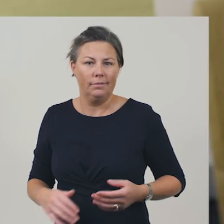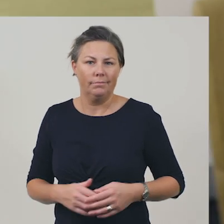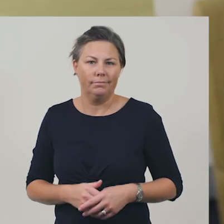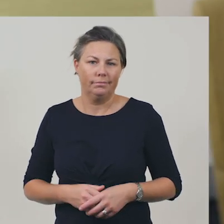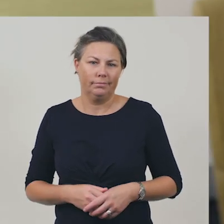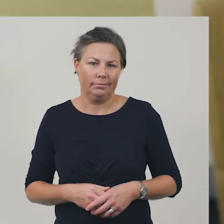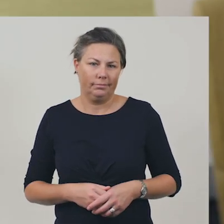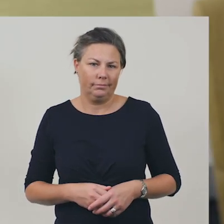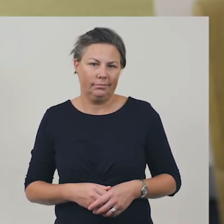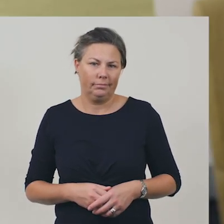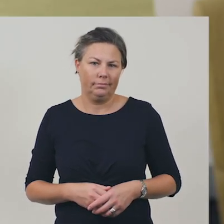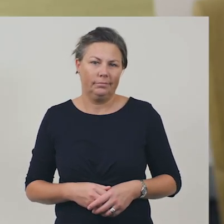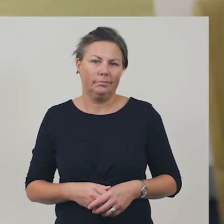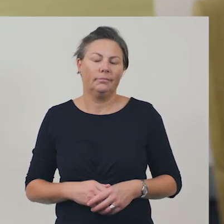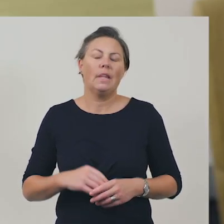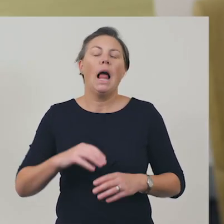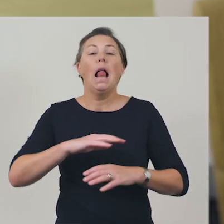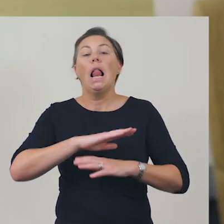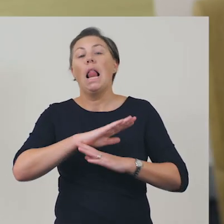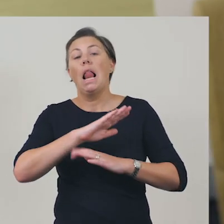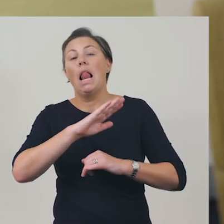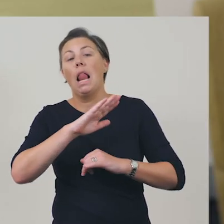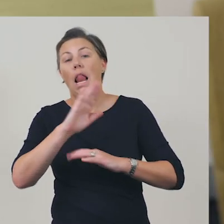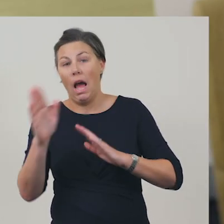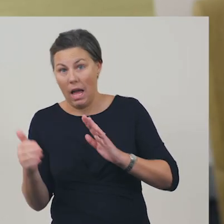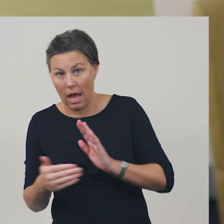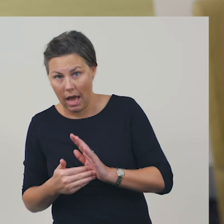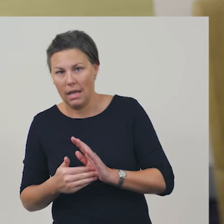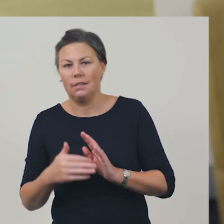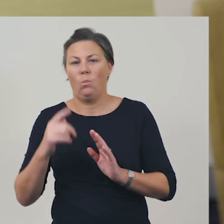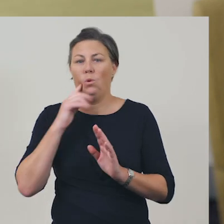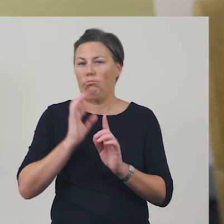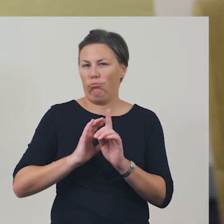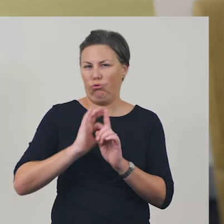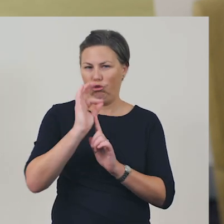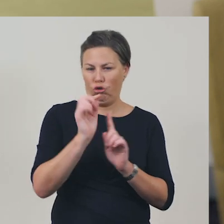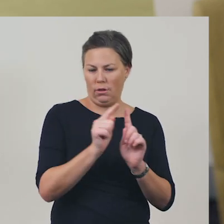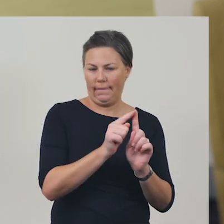For our last go, we’ll improve the sentence to make it more engaging and persuasive.